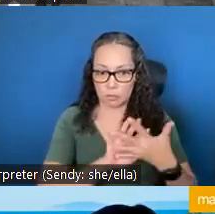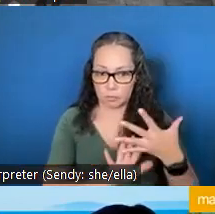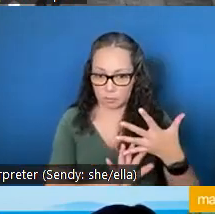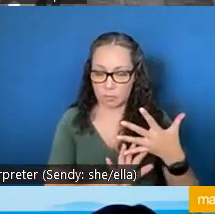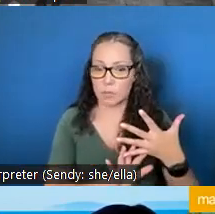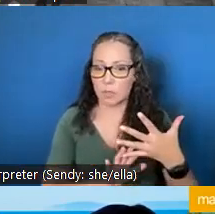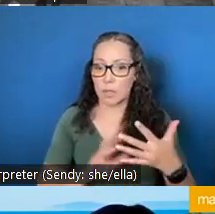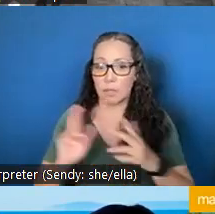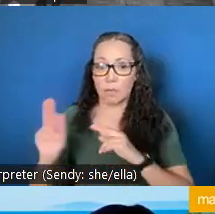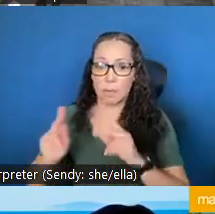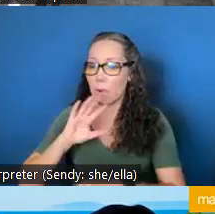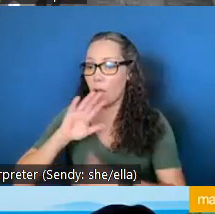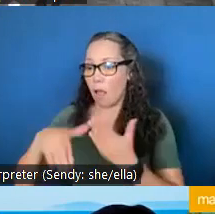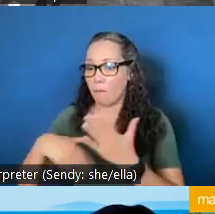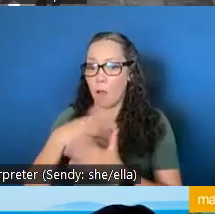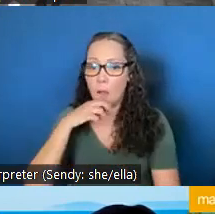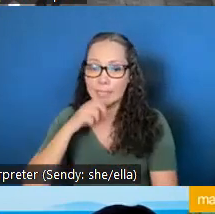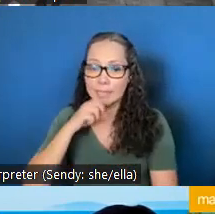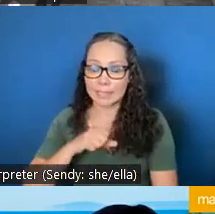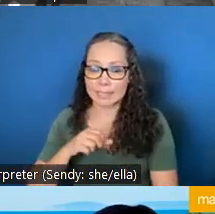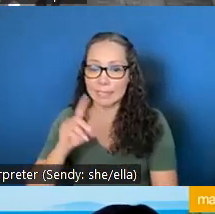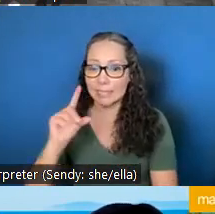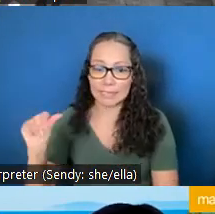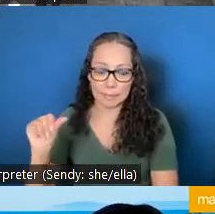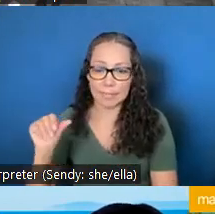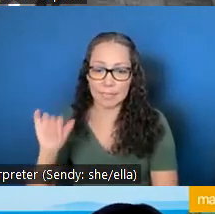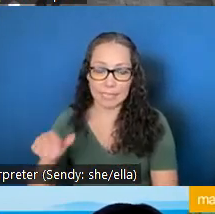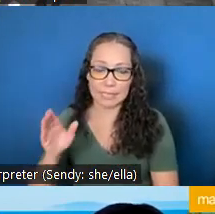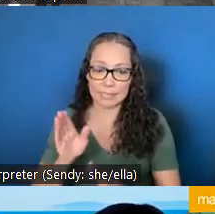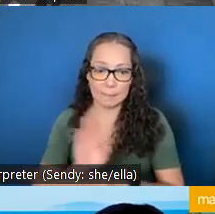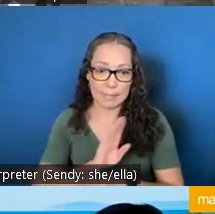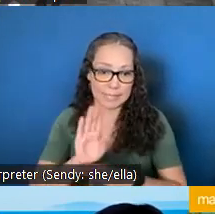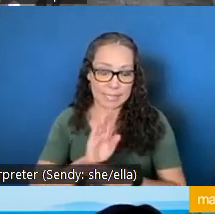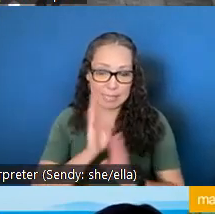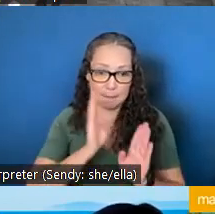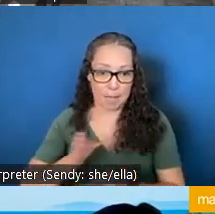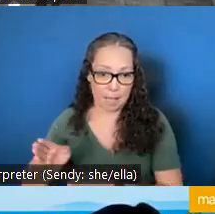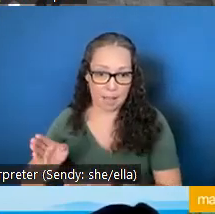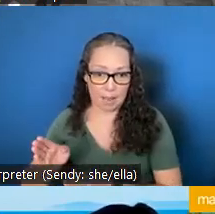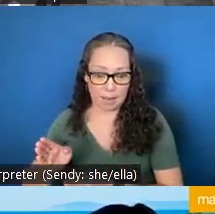disability so essentially this business plan is really again for expand adrcs to be able provide